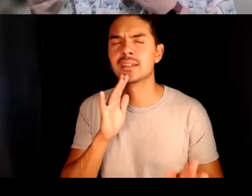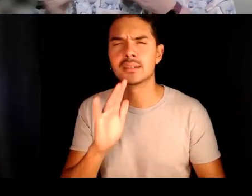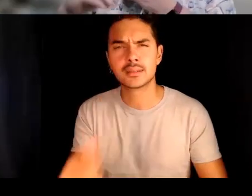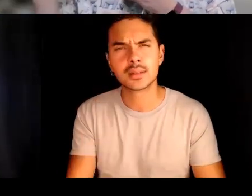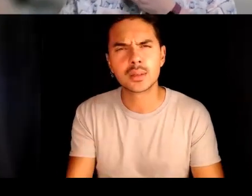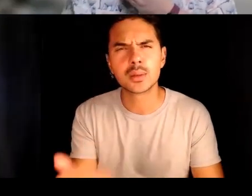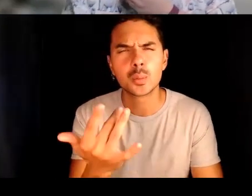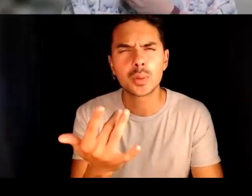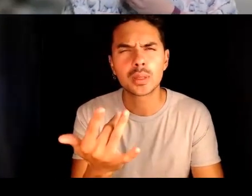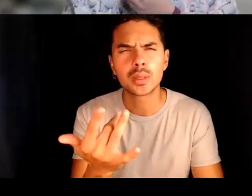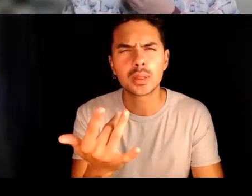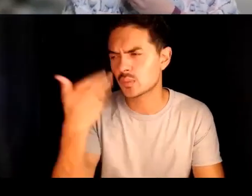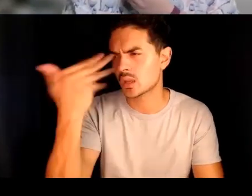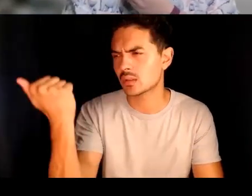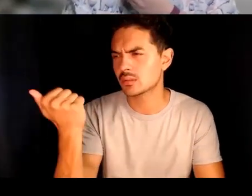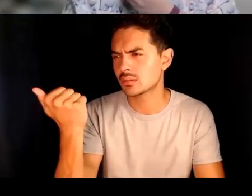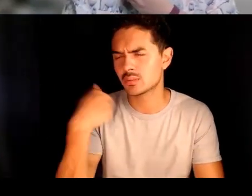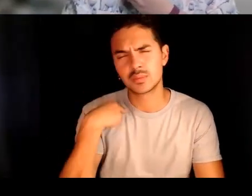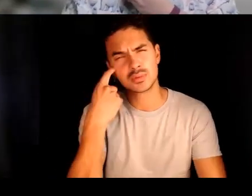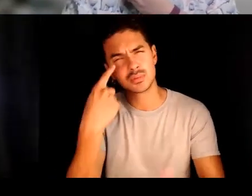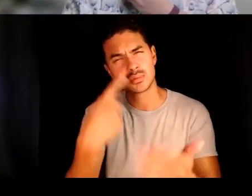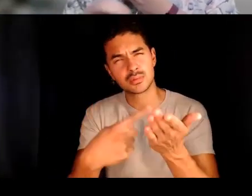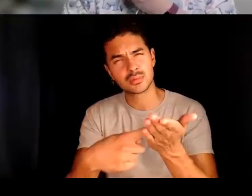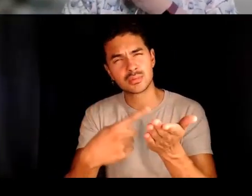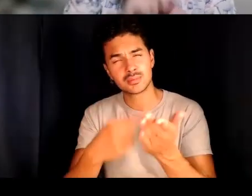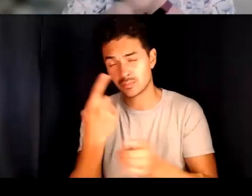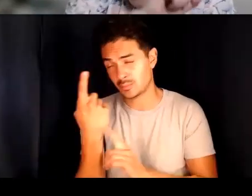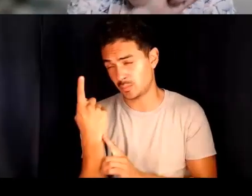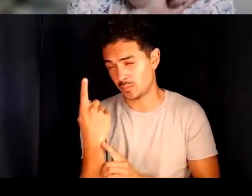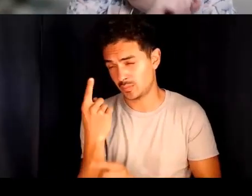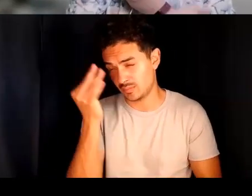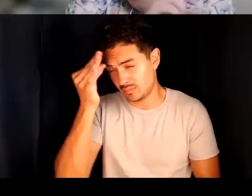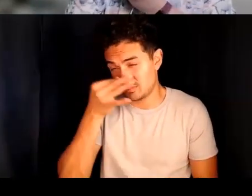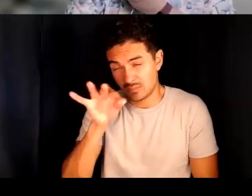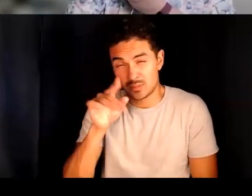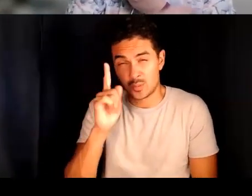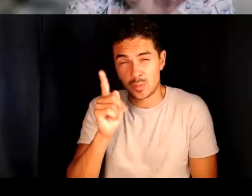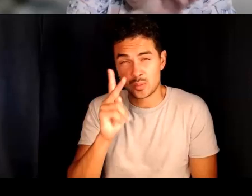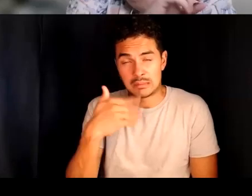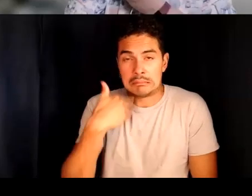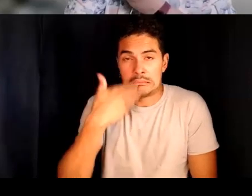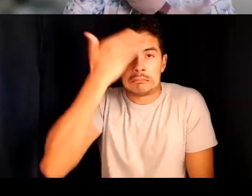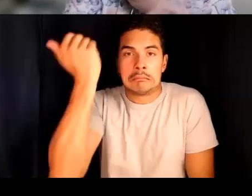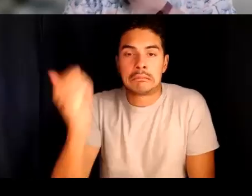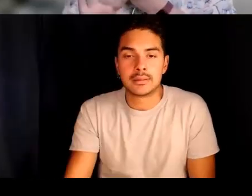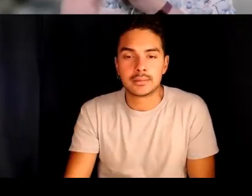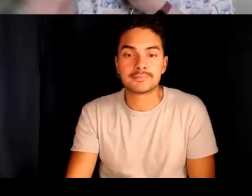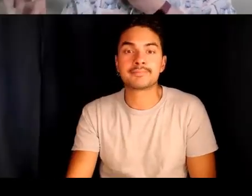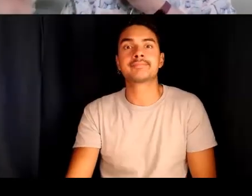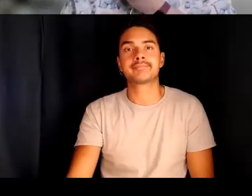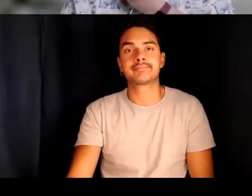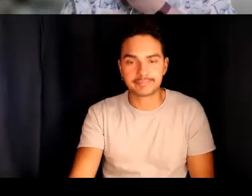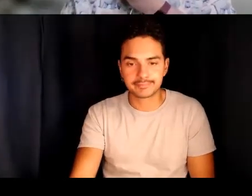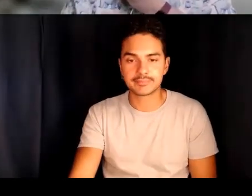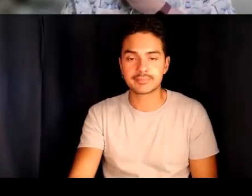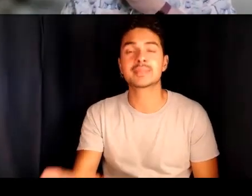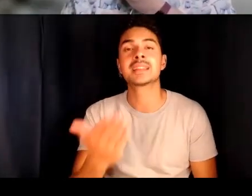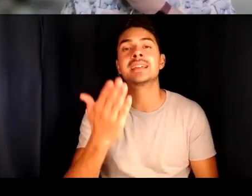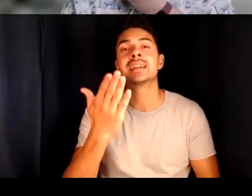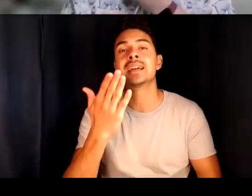you know, what you just talked about. Some people are only able to process one step of instructions at a time.